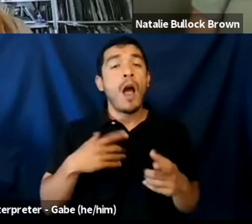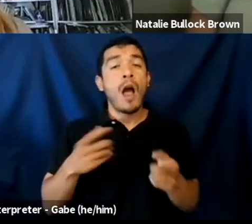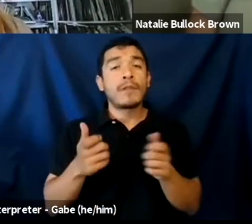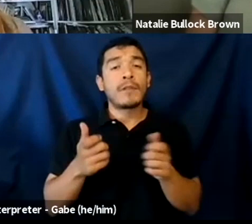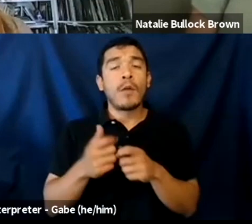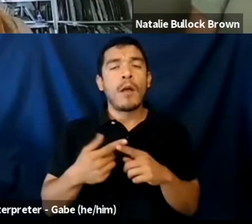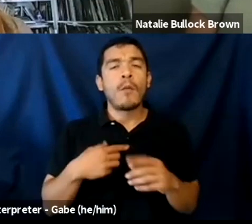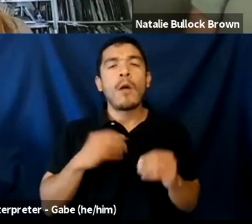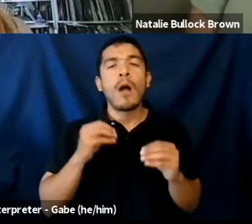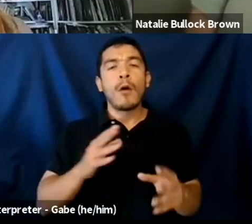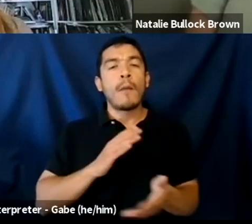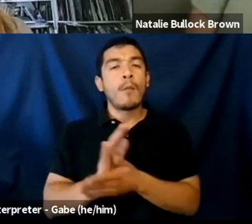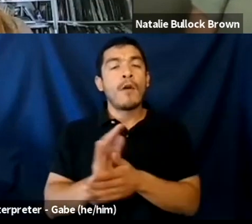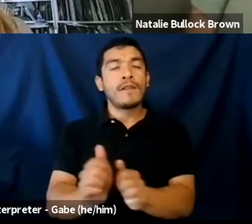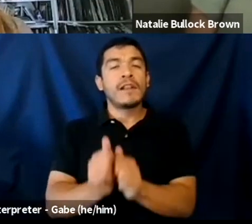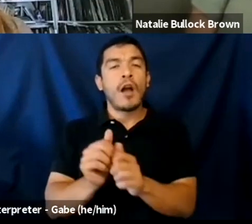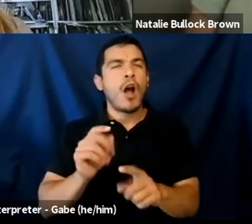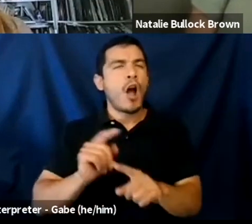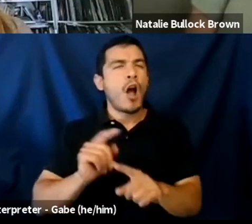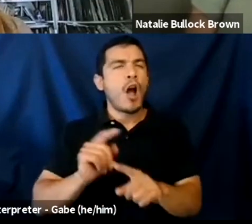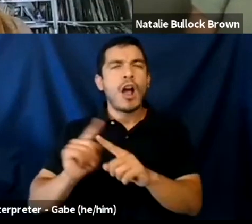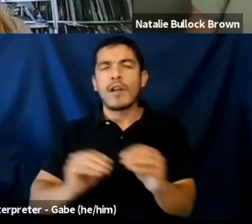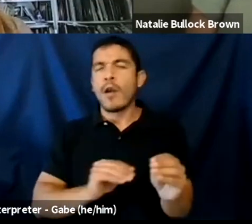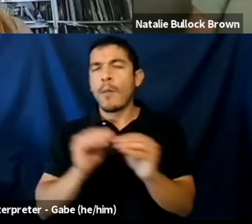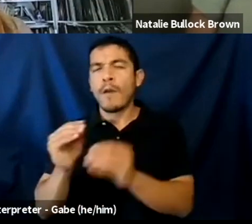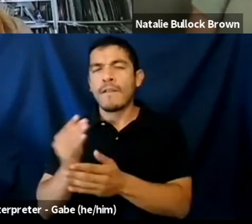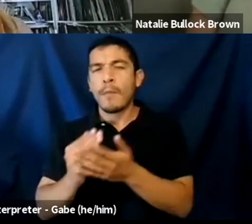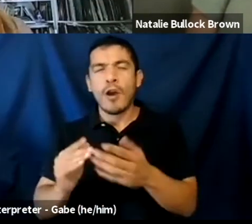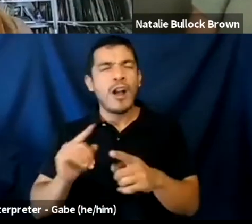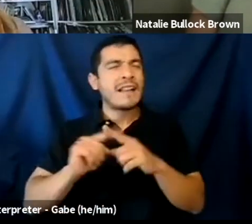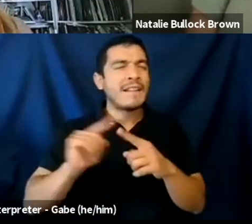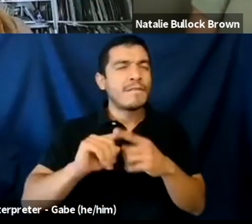are multiple moving parts, multiple narratives, and then accountability,